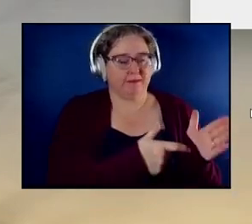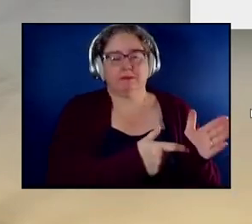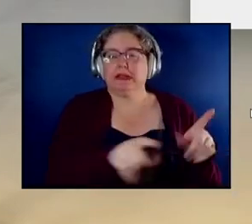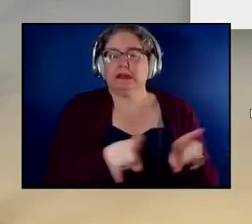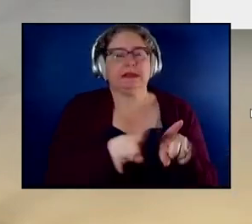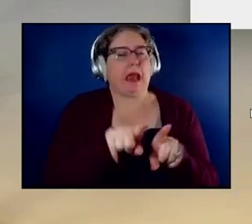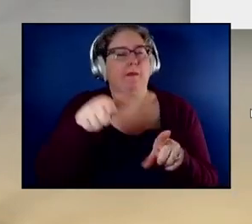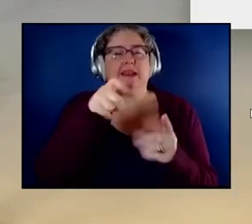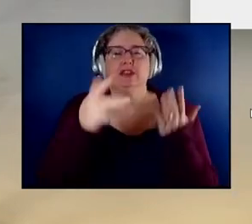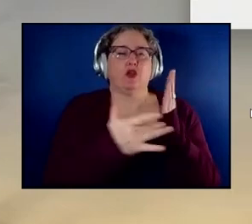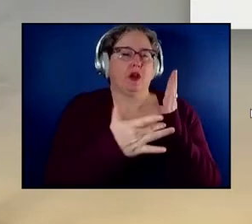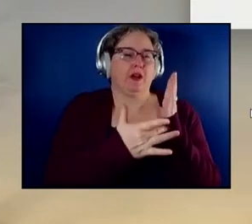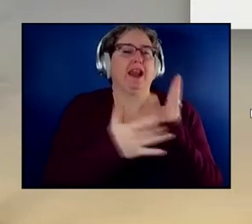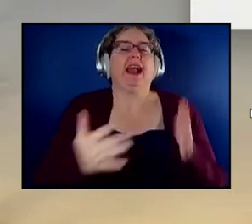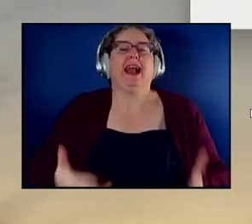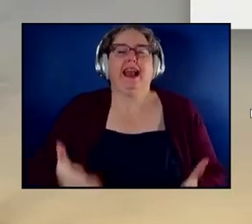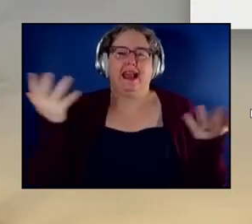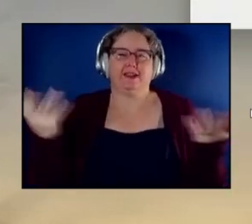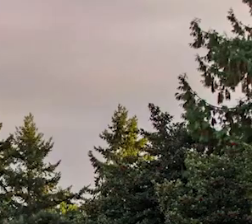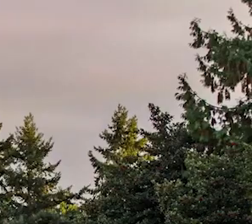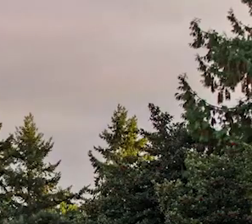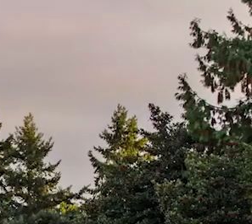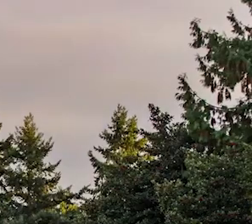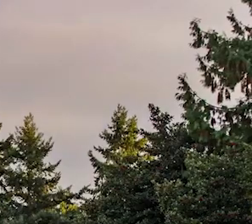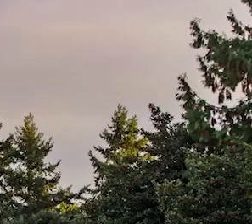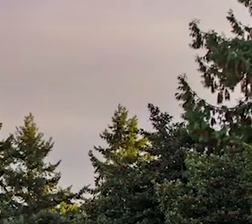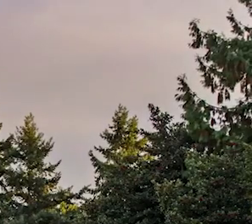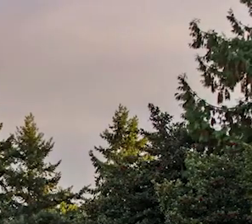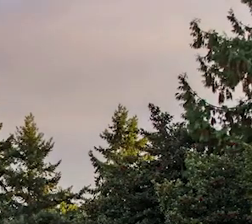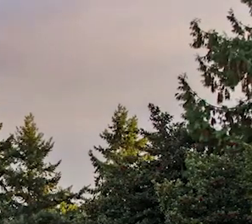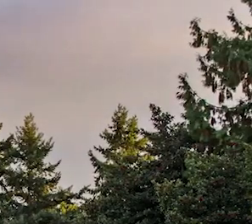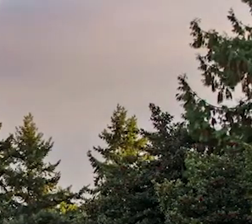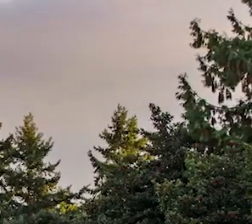got to live in the land where we respect the regulations and the laws of what's going on.